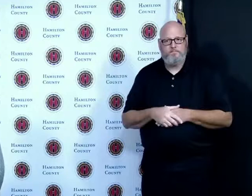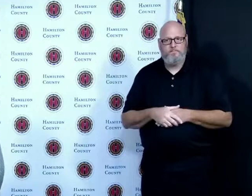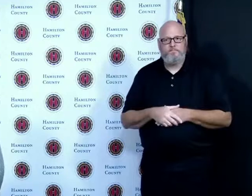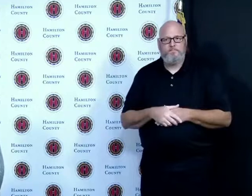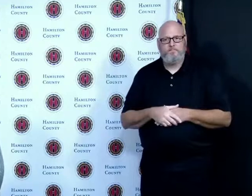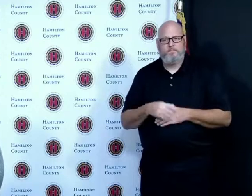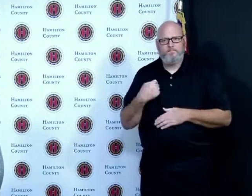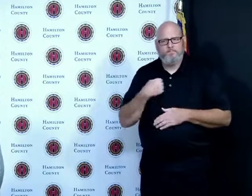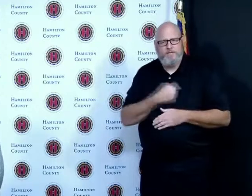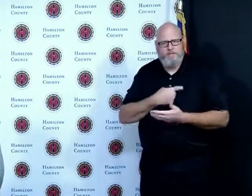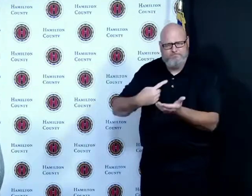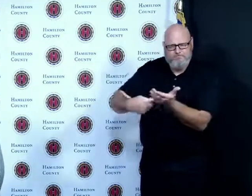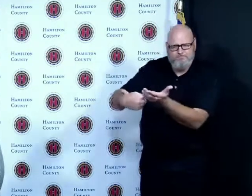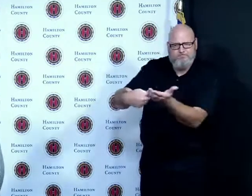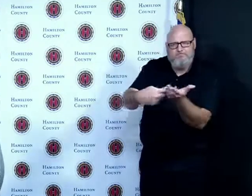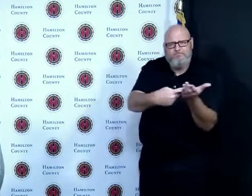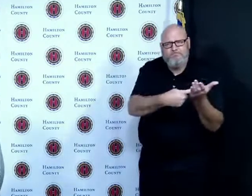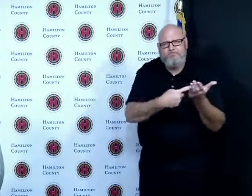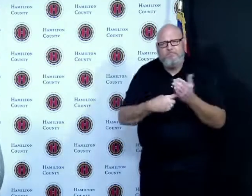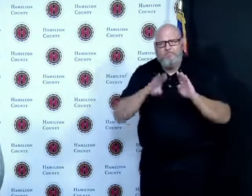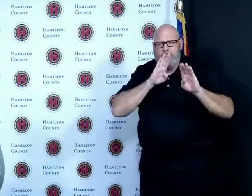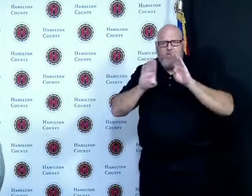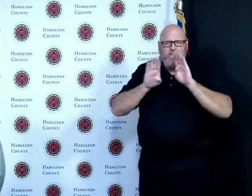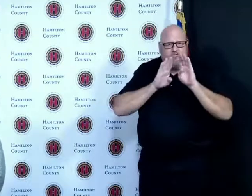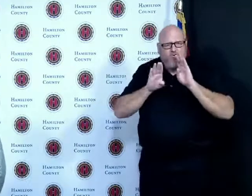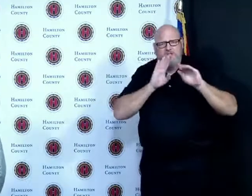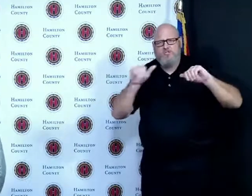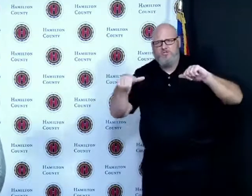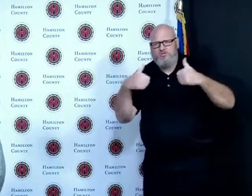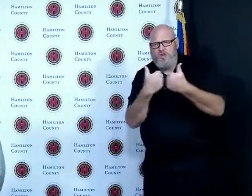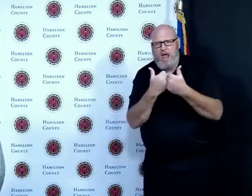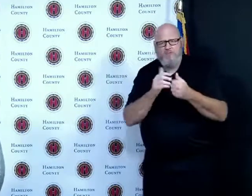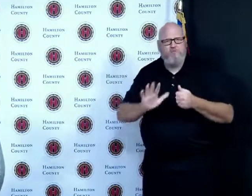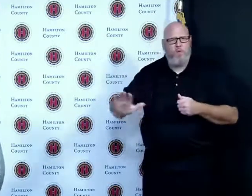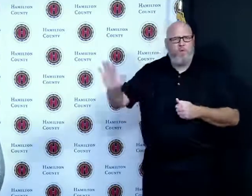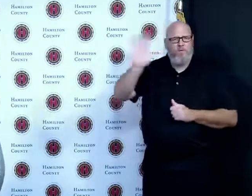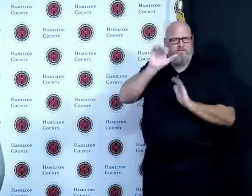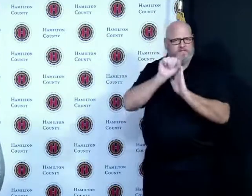what the opportunities are and what's working well so we're all learning from each other and one